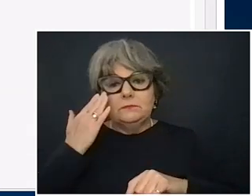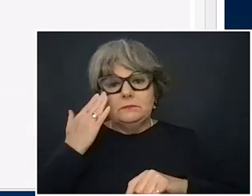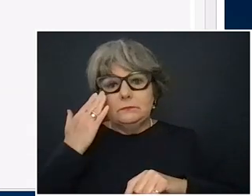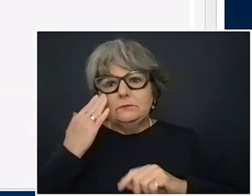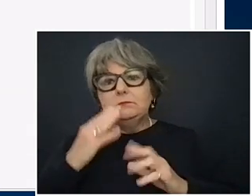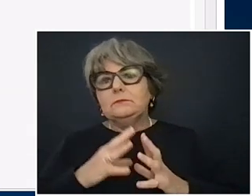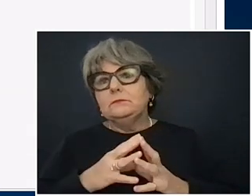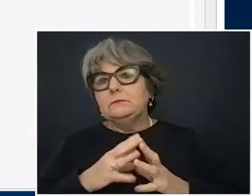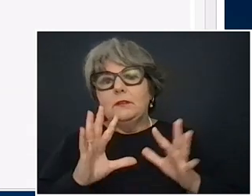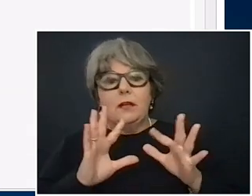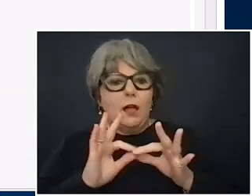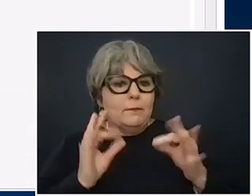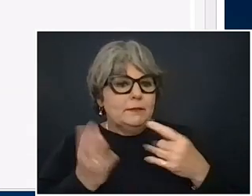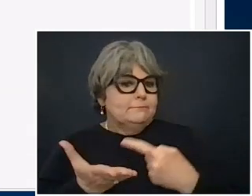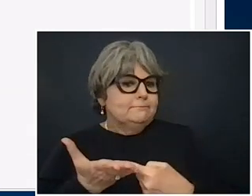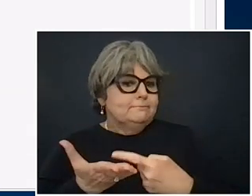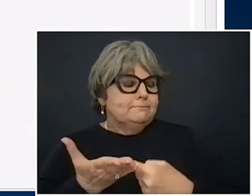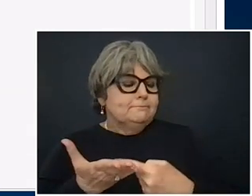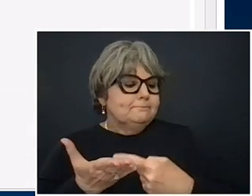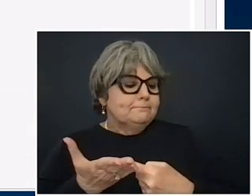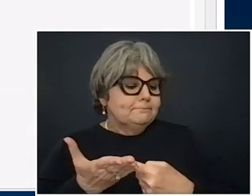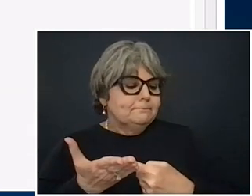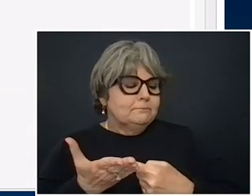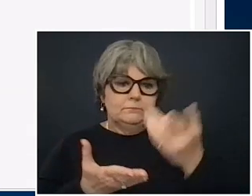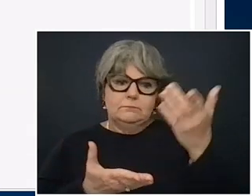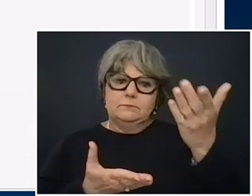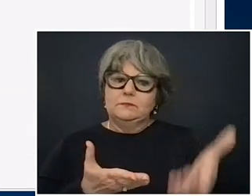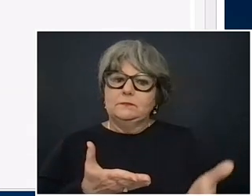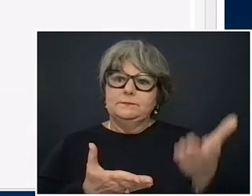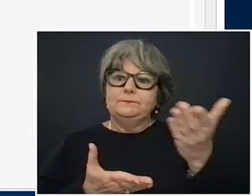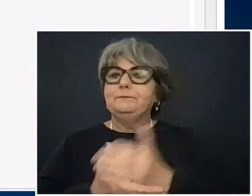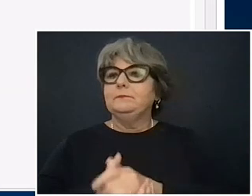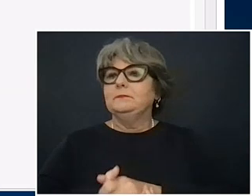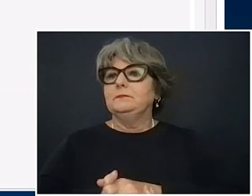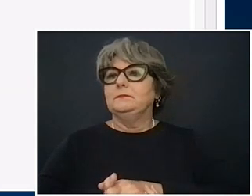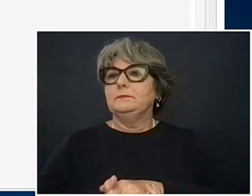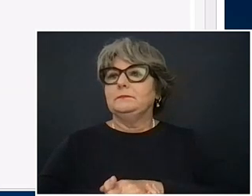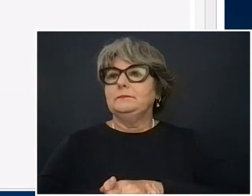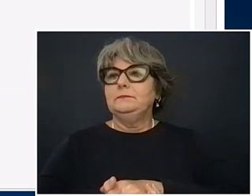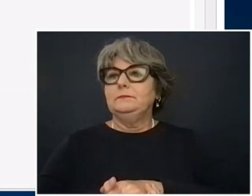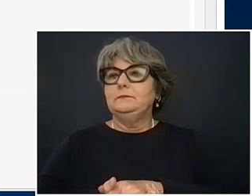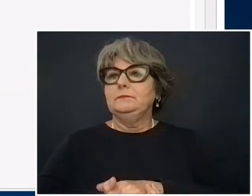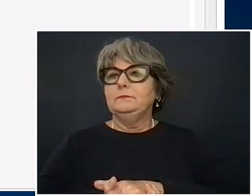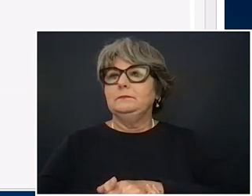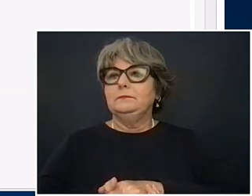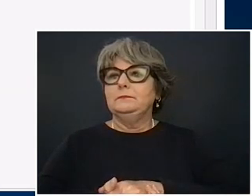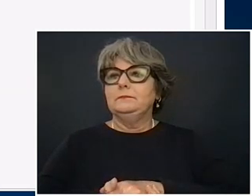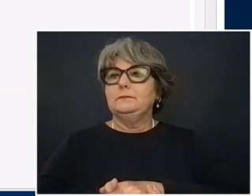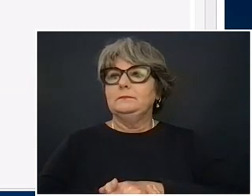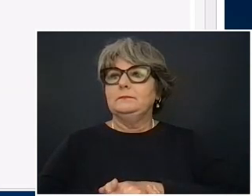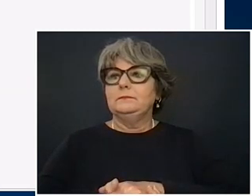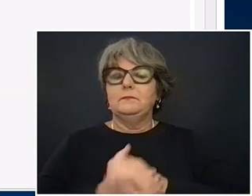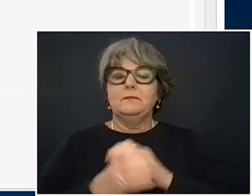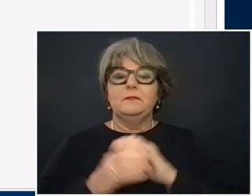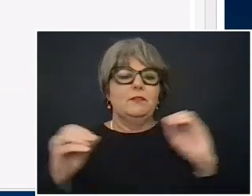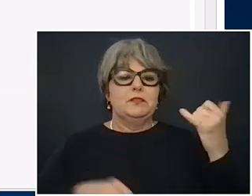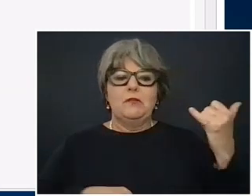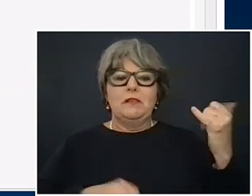discussions in the text that's here, I'm happy to entertain those. But yeah, there's no yellow there other than the strikers.